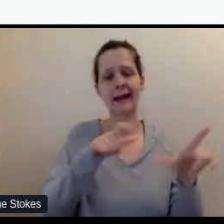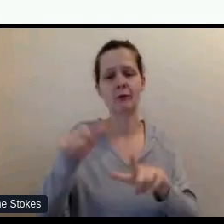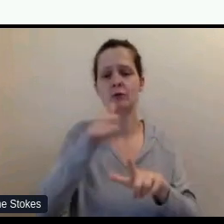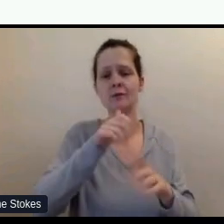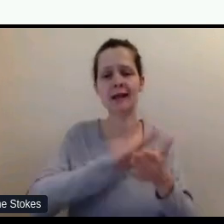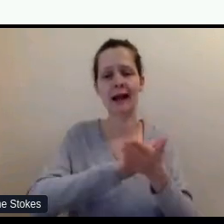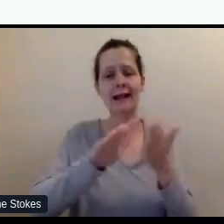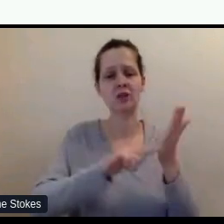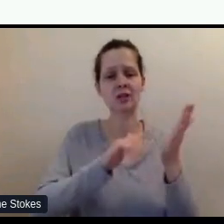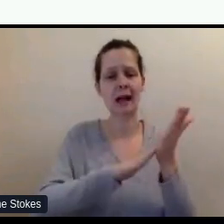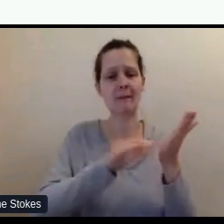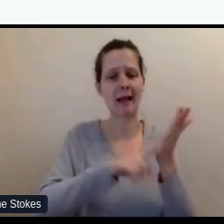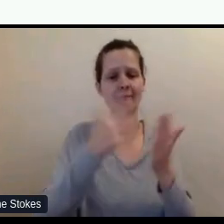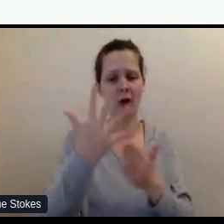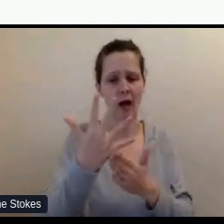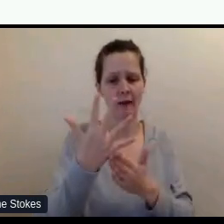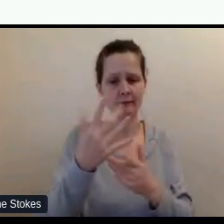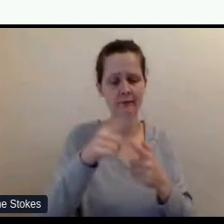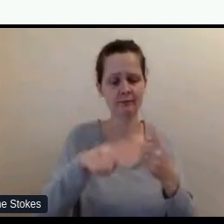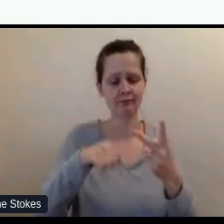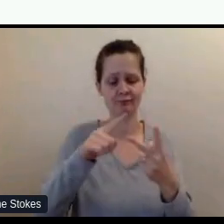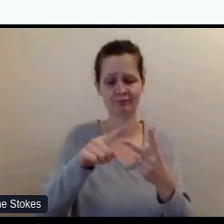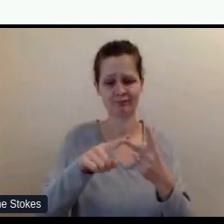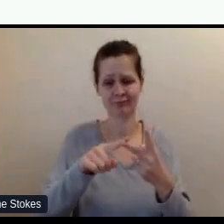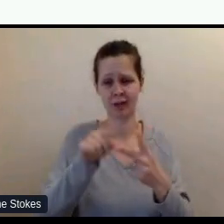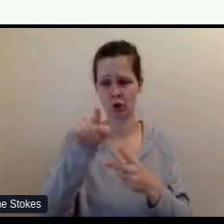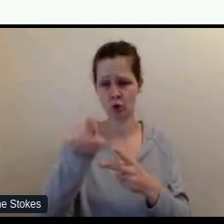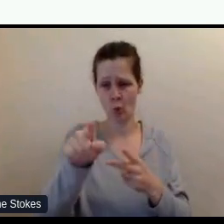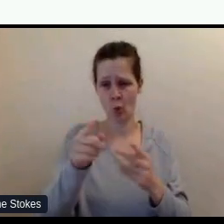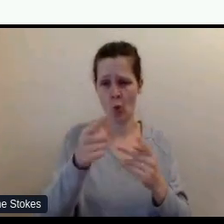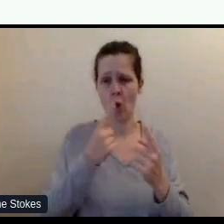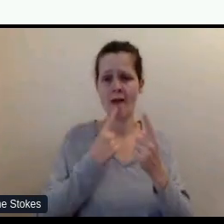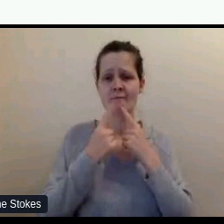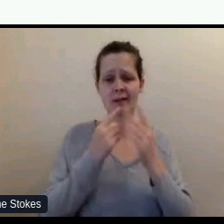Read the actual manual for ARIA. Don't make assumptions.